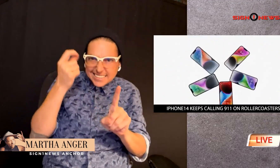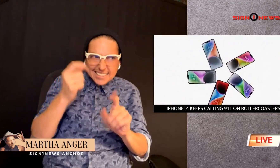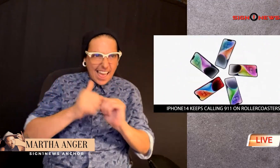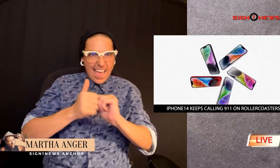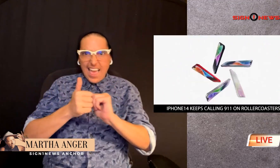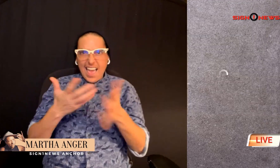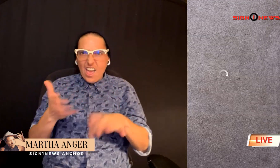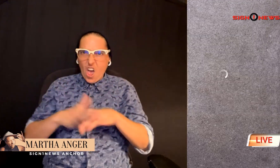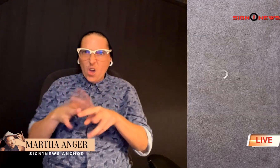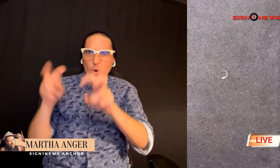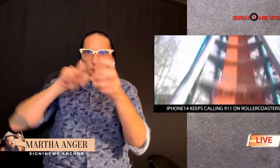by dialing